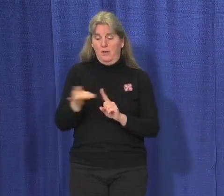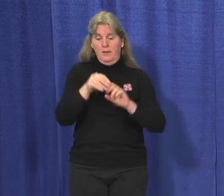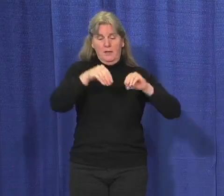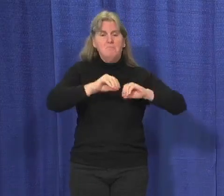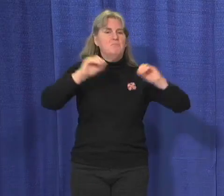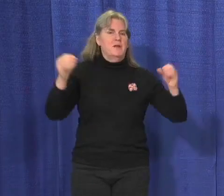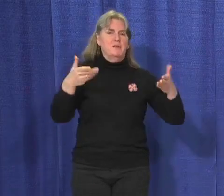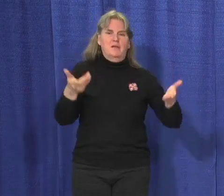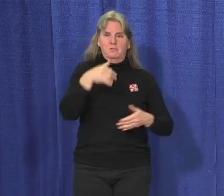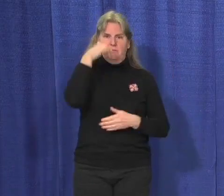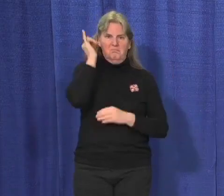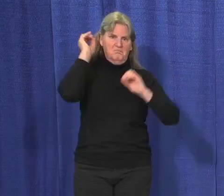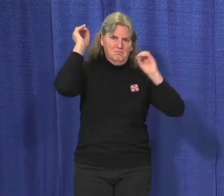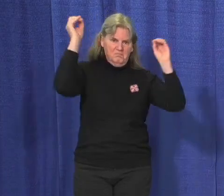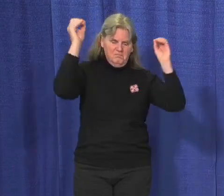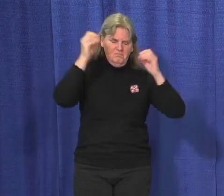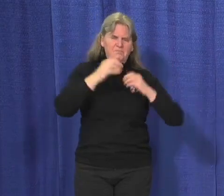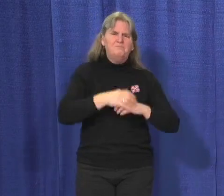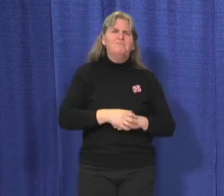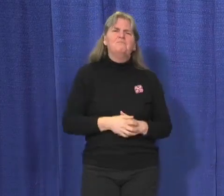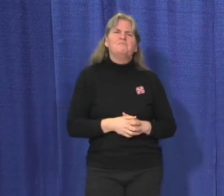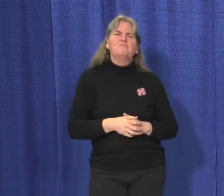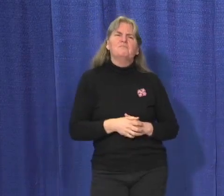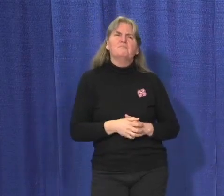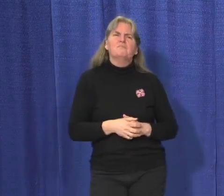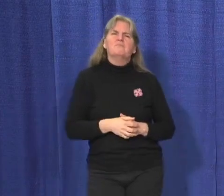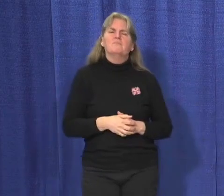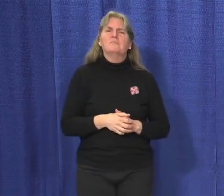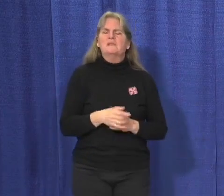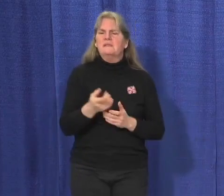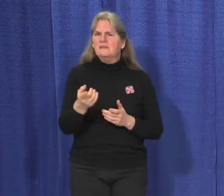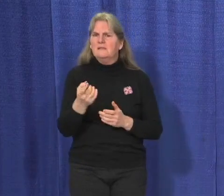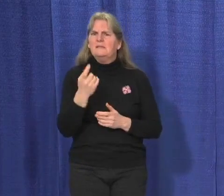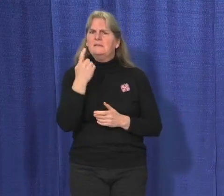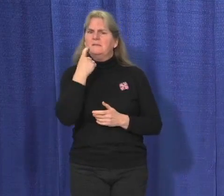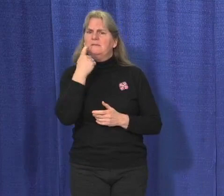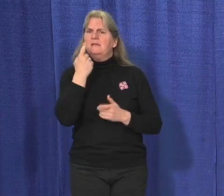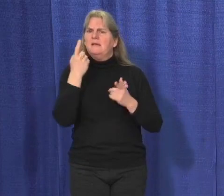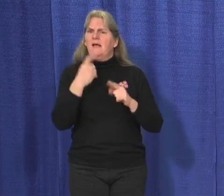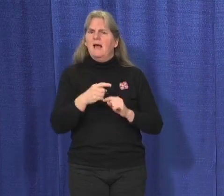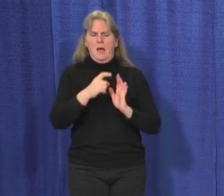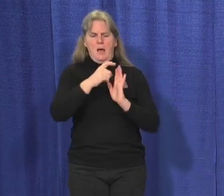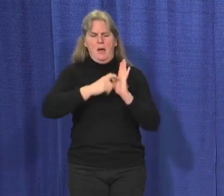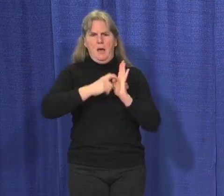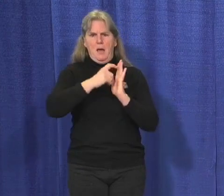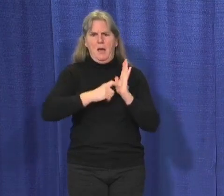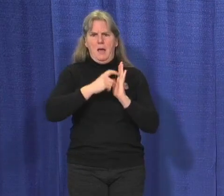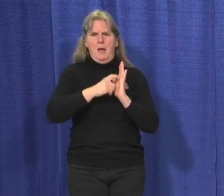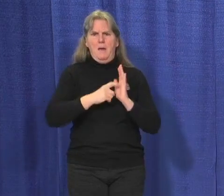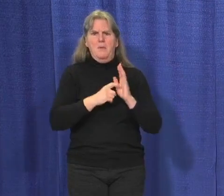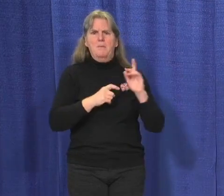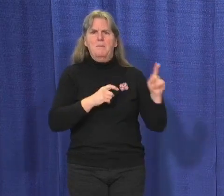cases. Recent concerns about cases at a